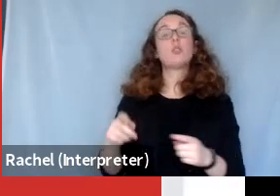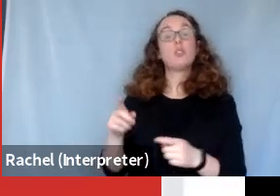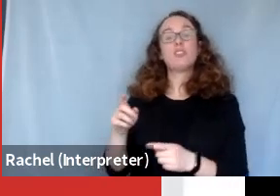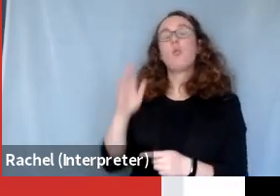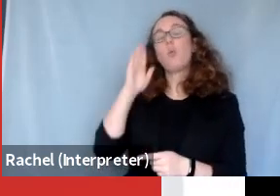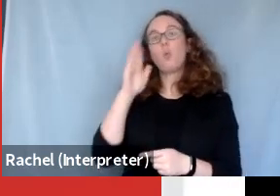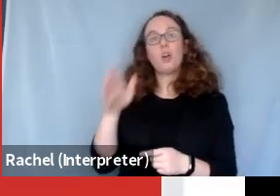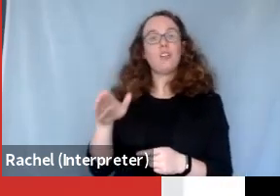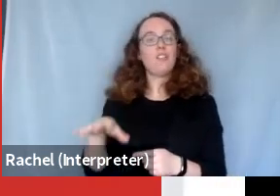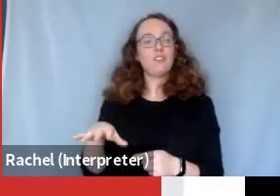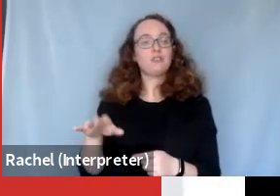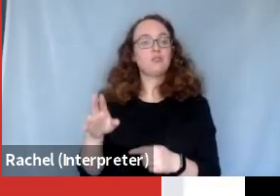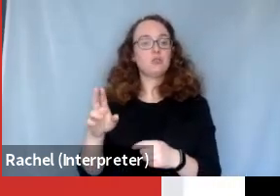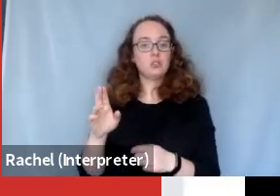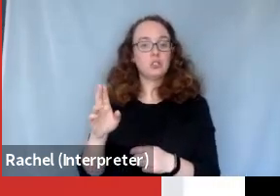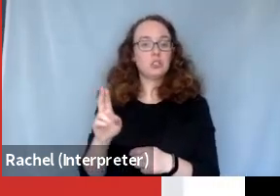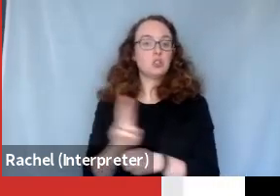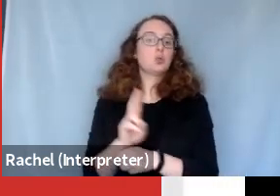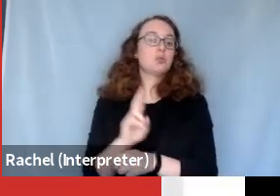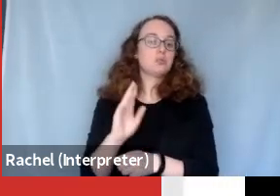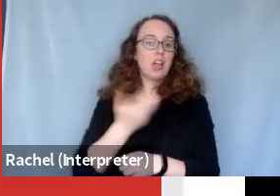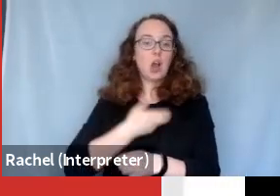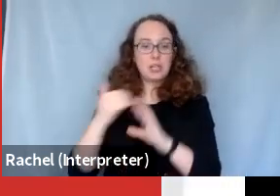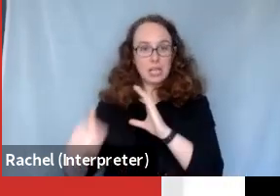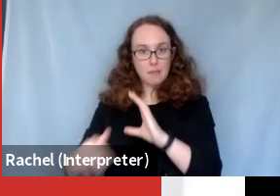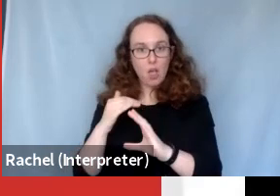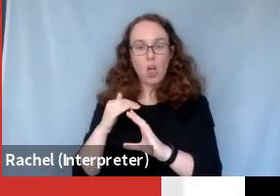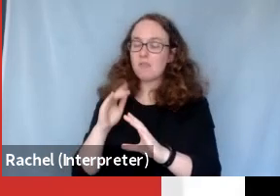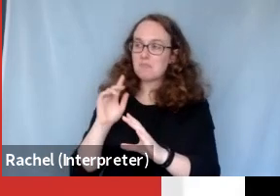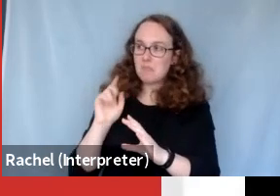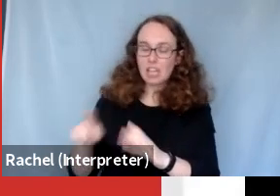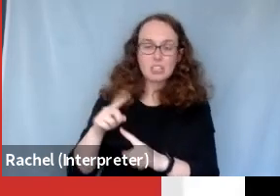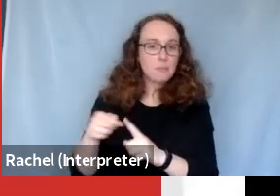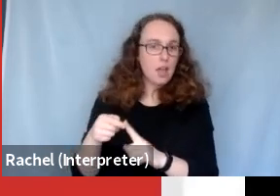email to inquire about purchasing your ID card.